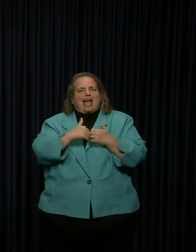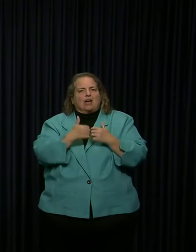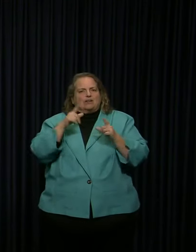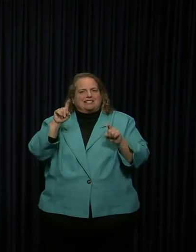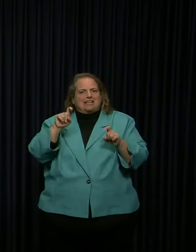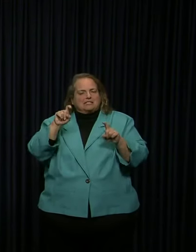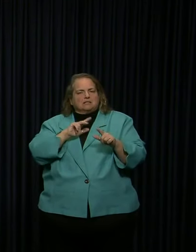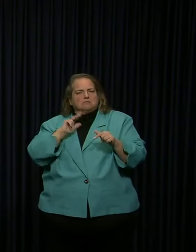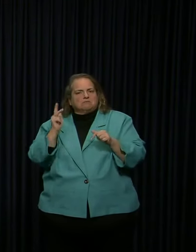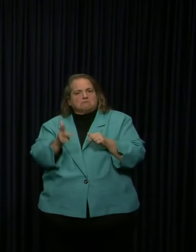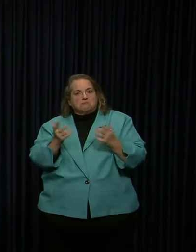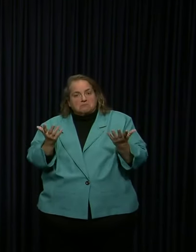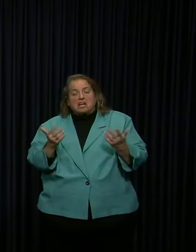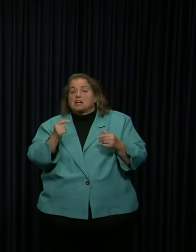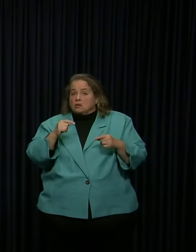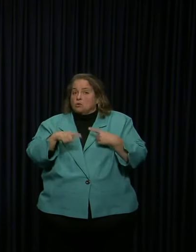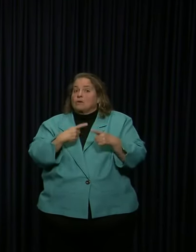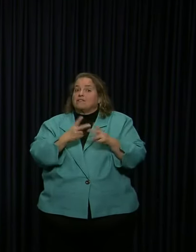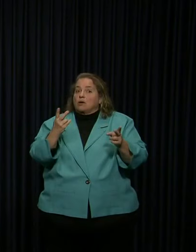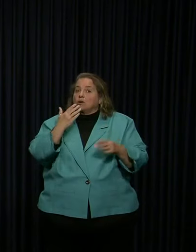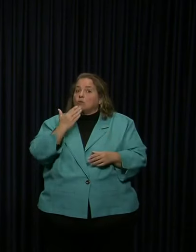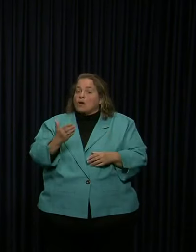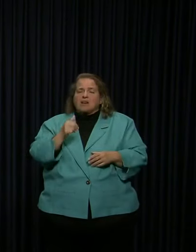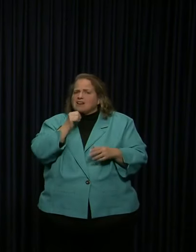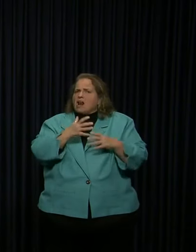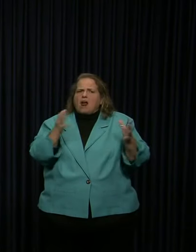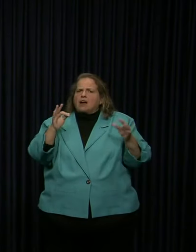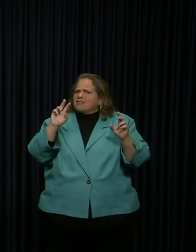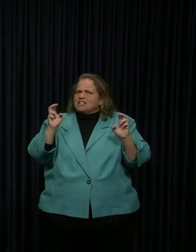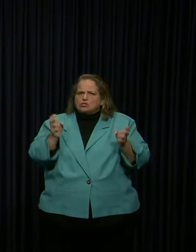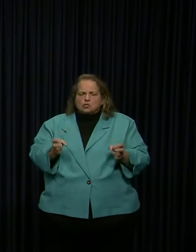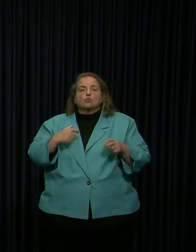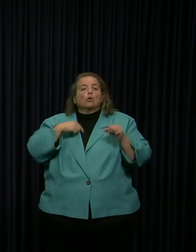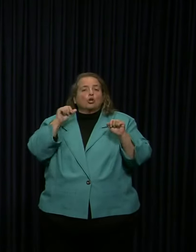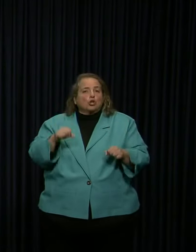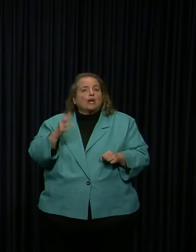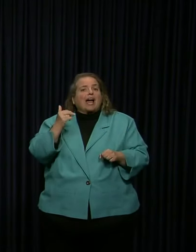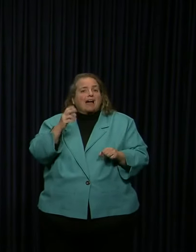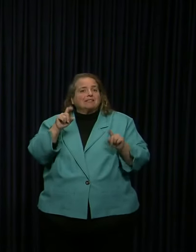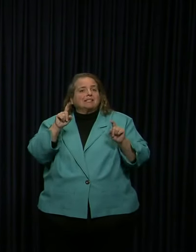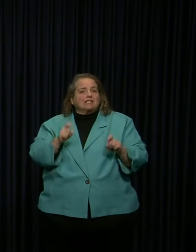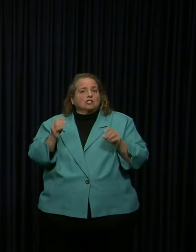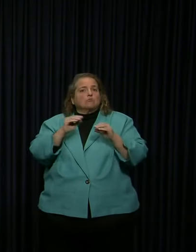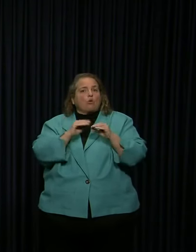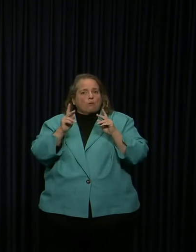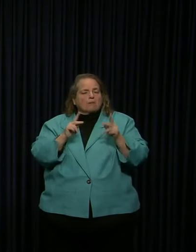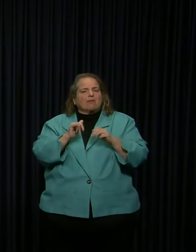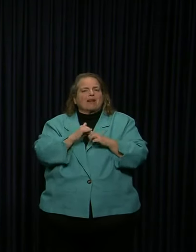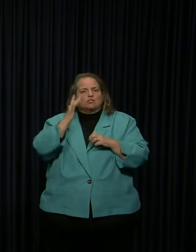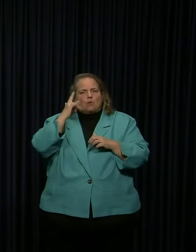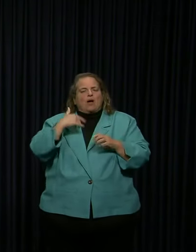DONE. SO I'M VERY GRATEFUL FOR THEIR WORK. AND THEY ALSO SAID THEY REALLY